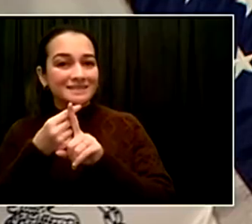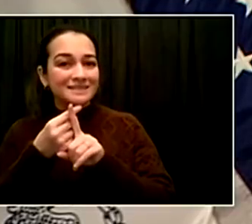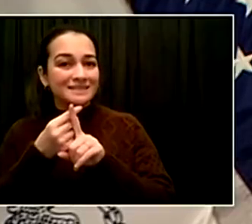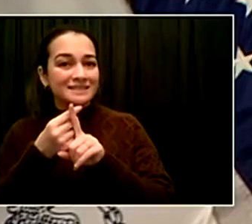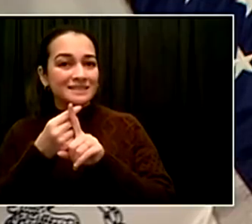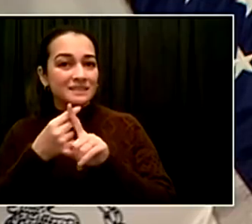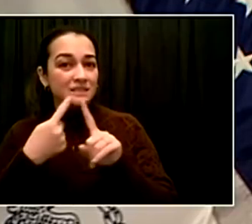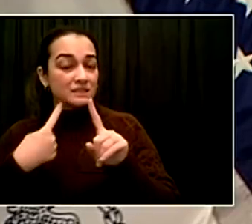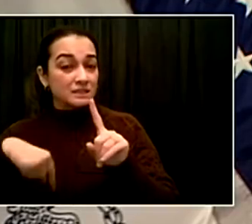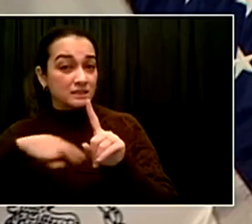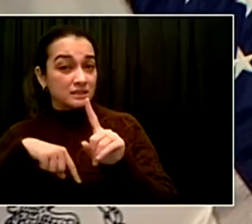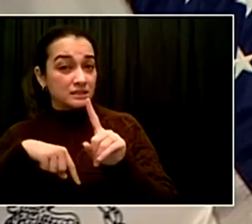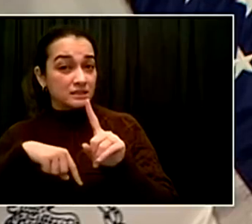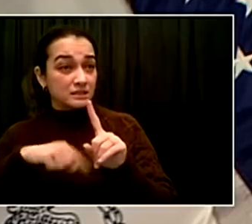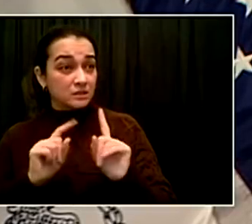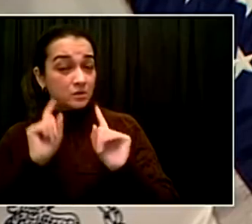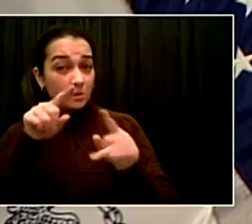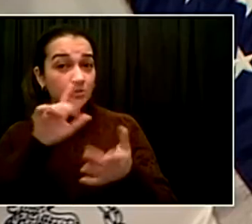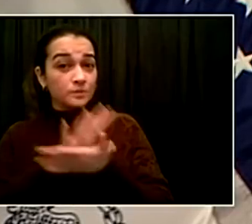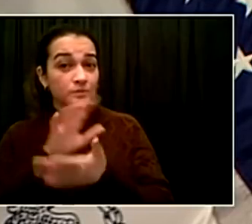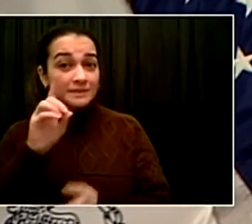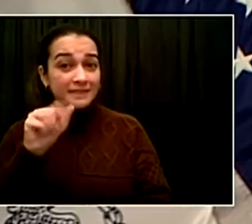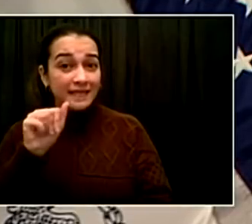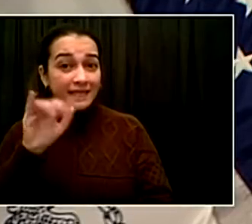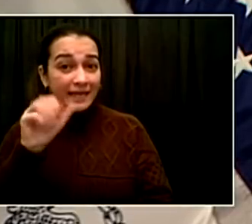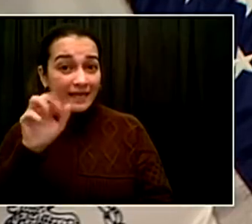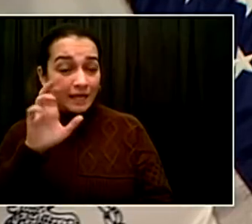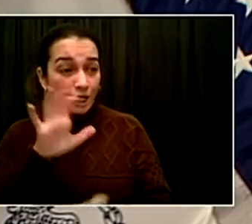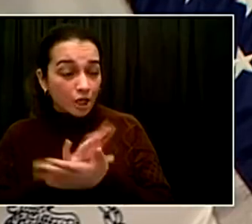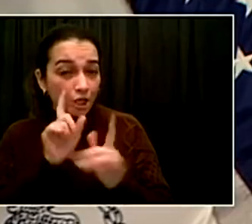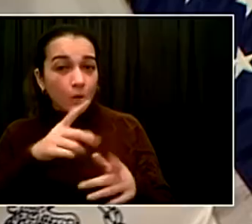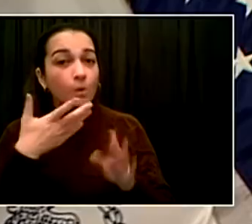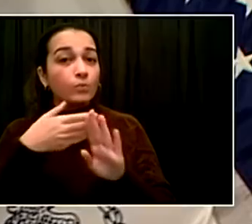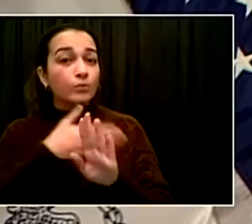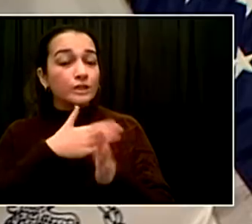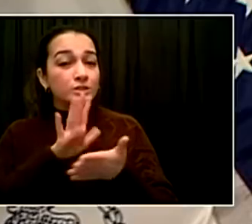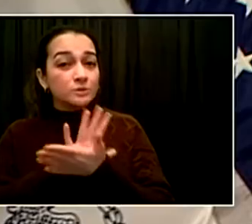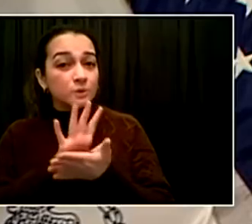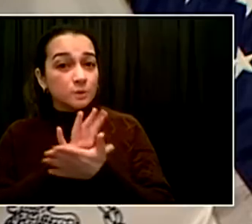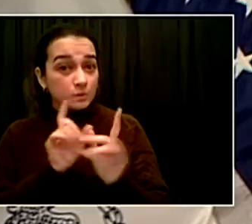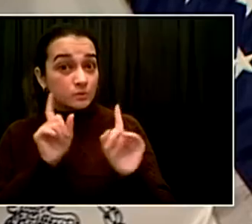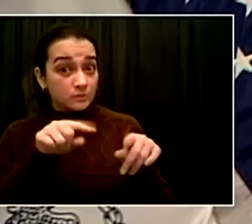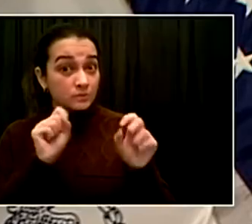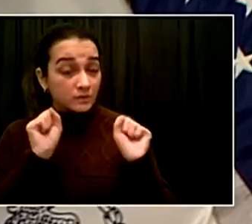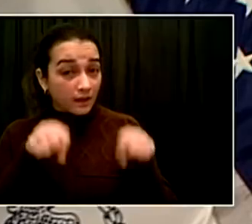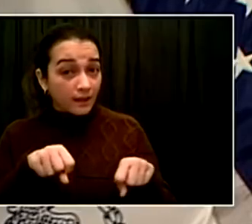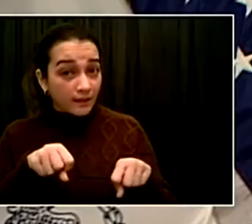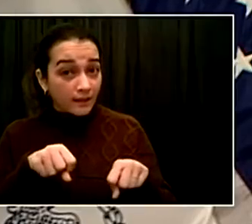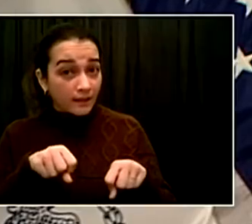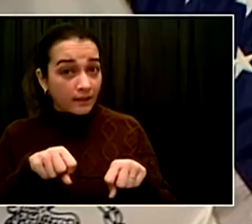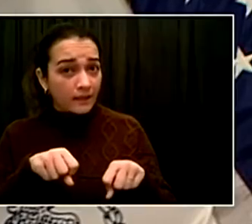TO KEEP THOSE CHILDREN OUT OF